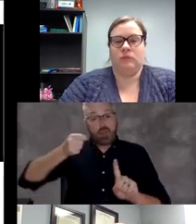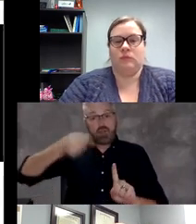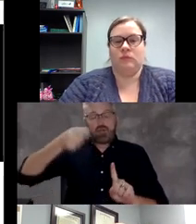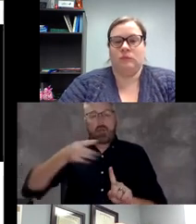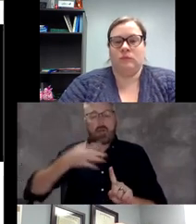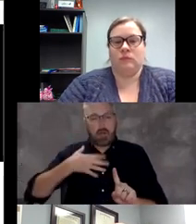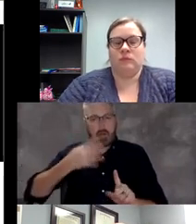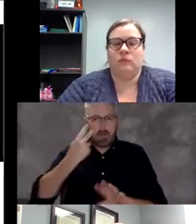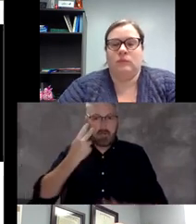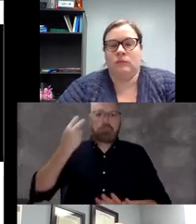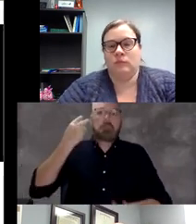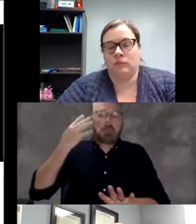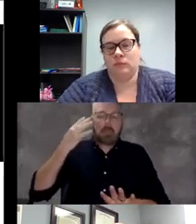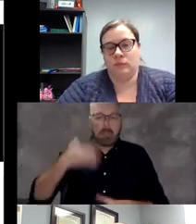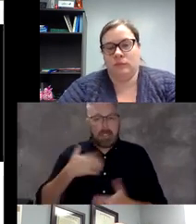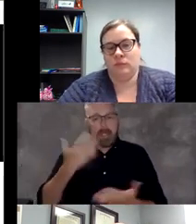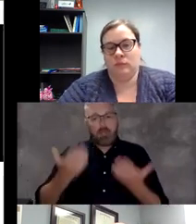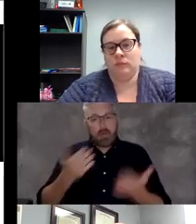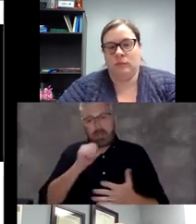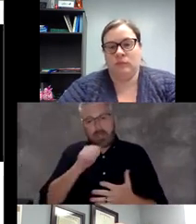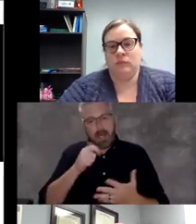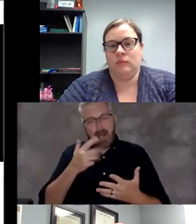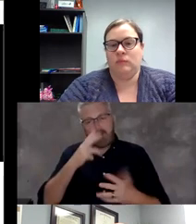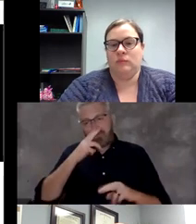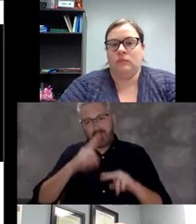IT'S PROBABLY UNPLEASANT FOR EVERYONE.